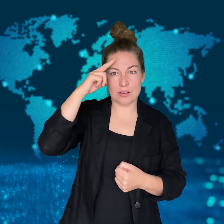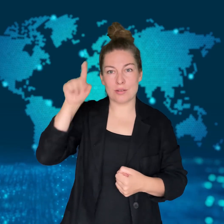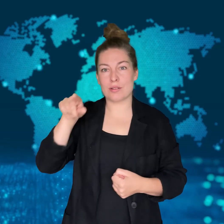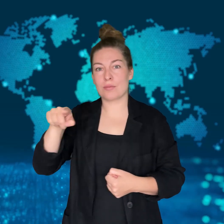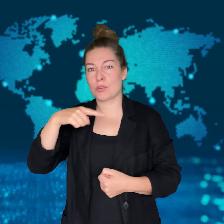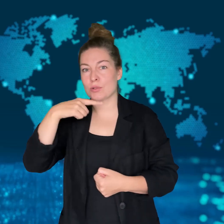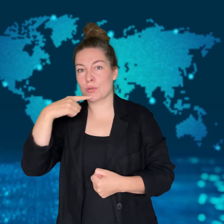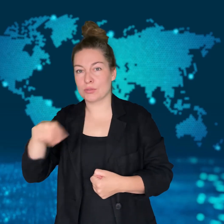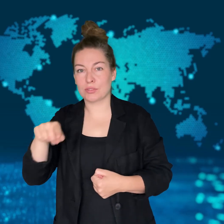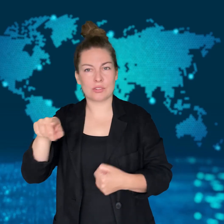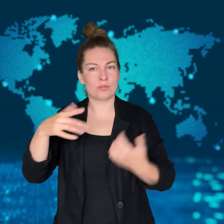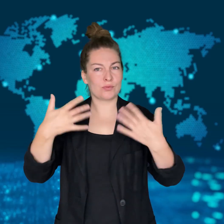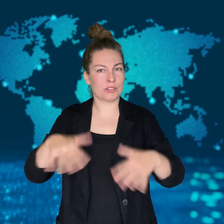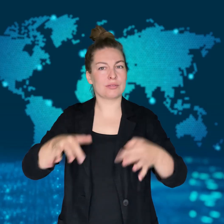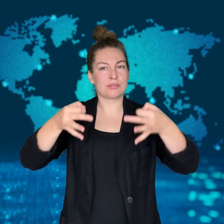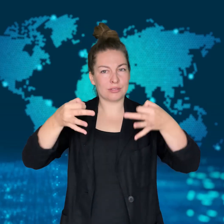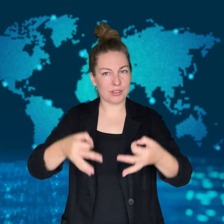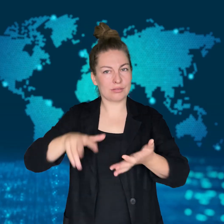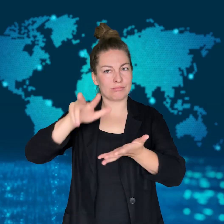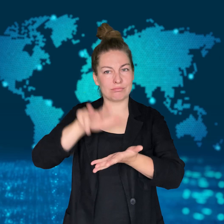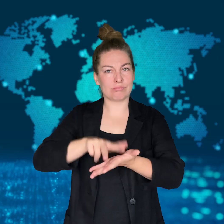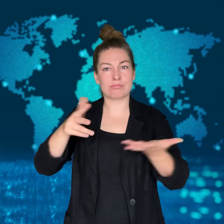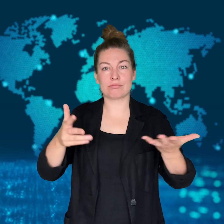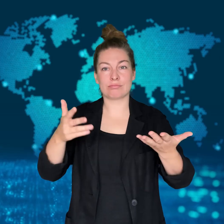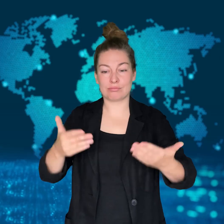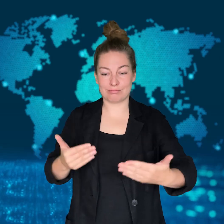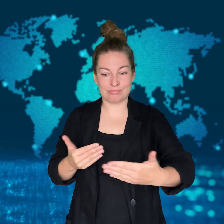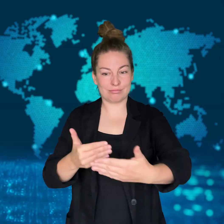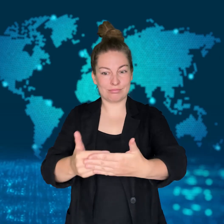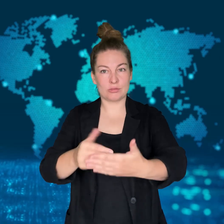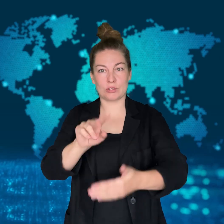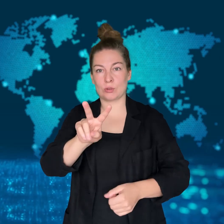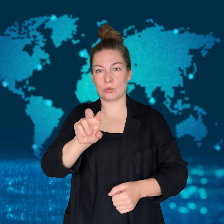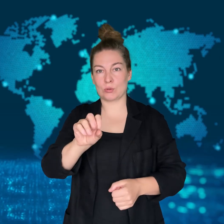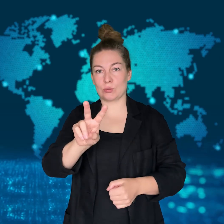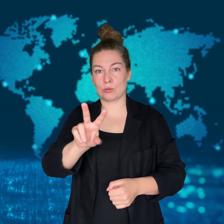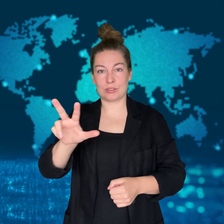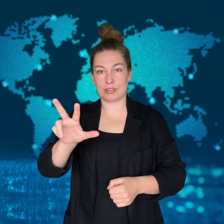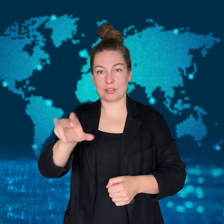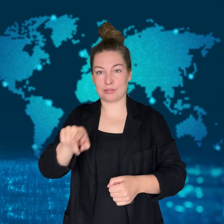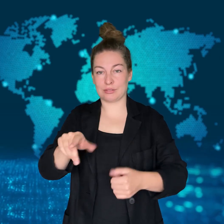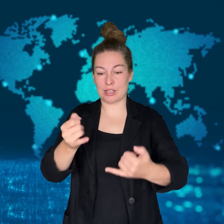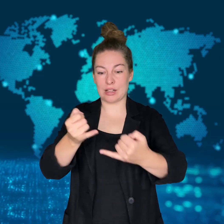the International Energy Agency (IEA).